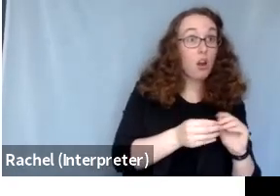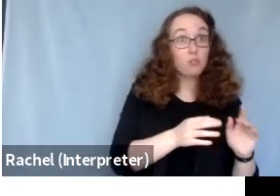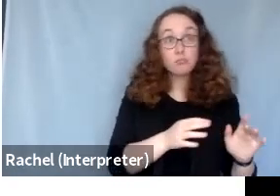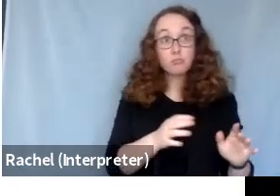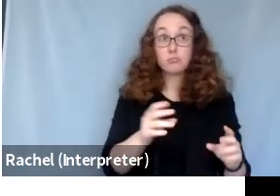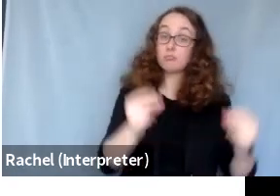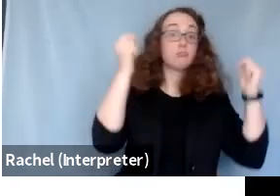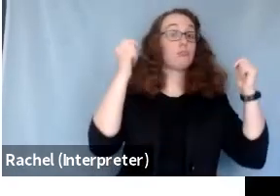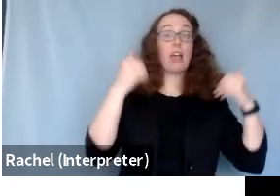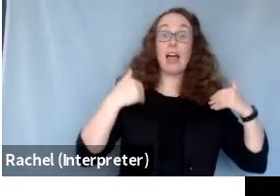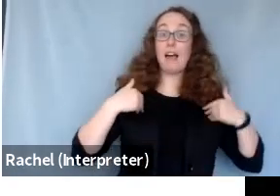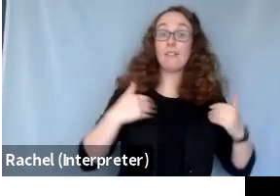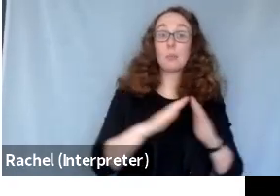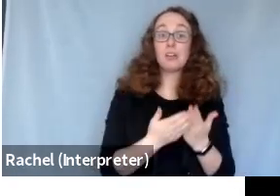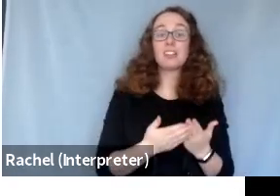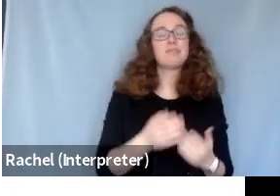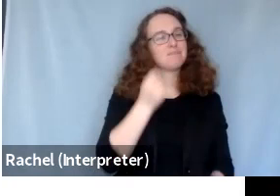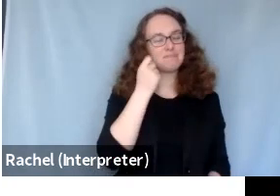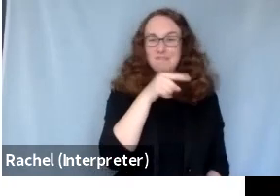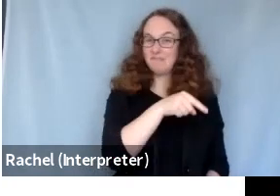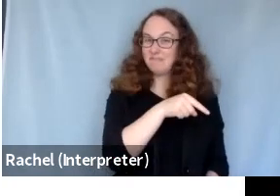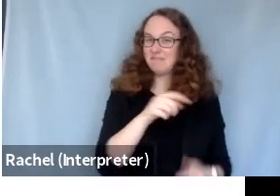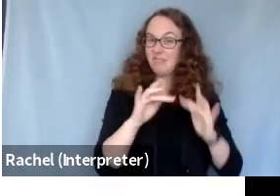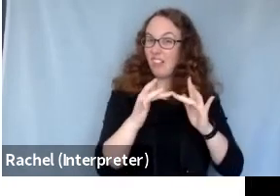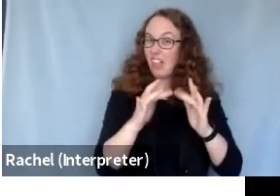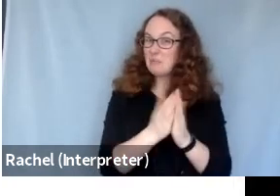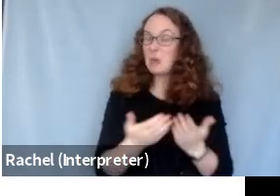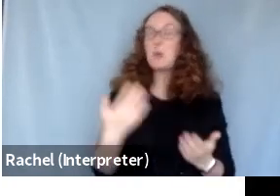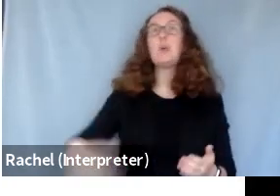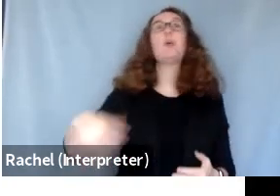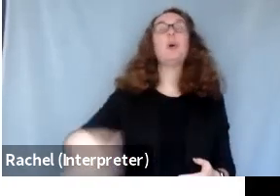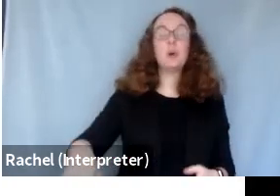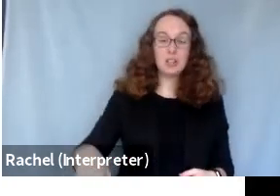Again, big cost saver and if you could, if it's something you're used to you can